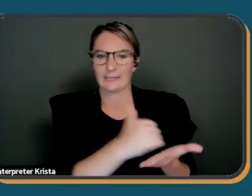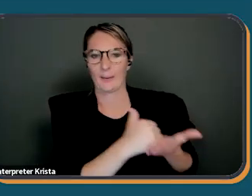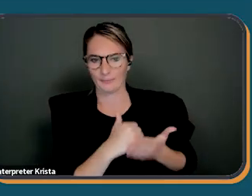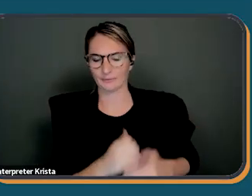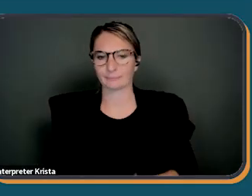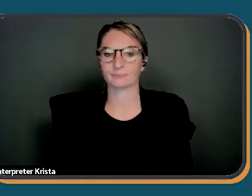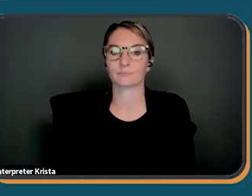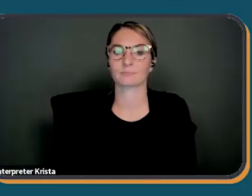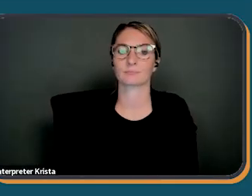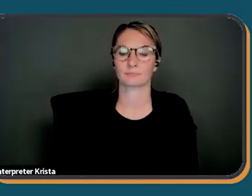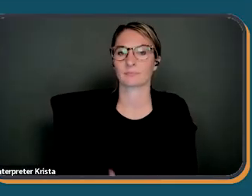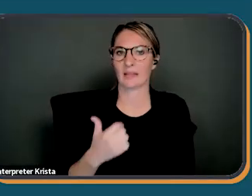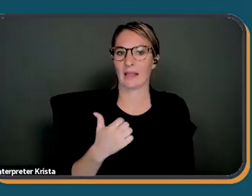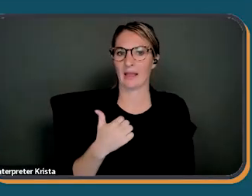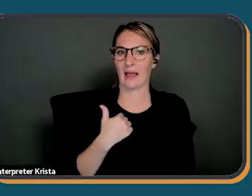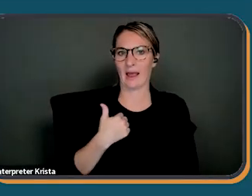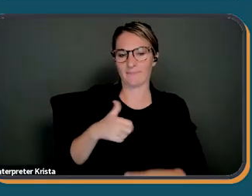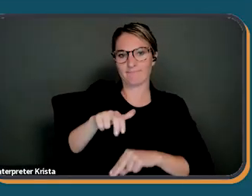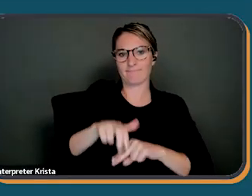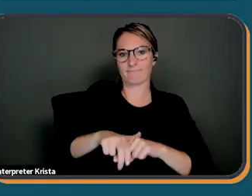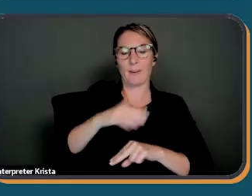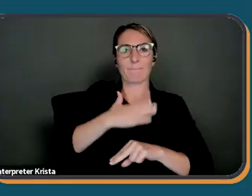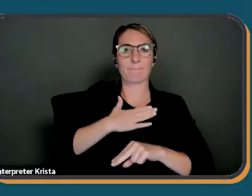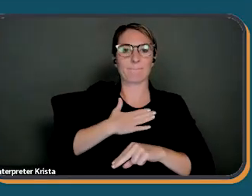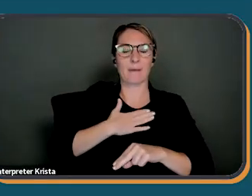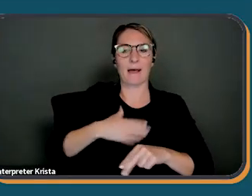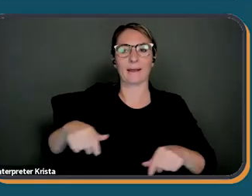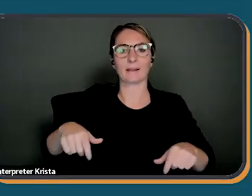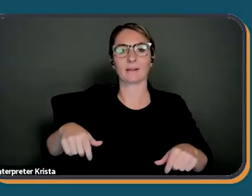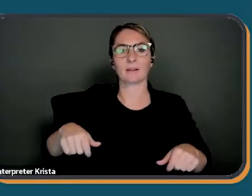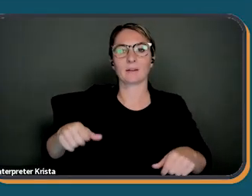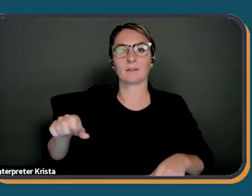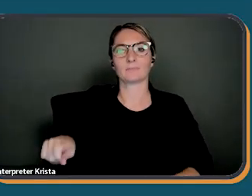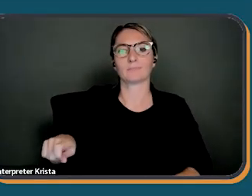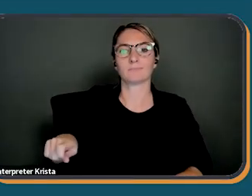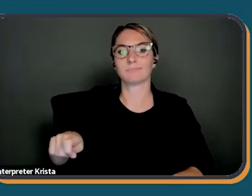I use my power wheelchair for 12 to 13 hours a day.